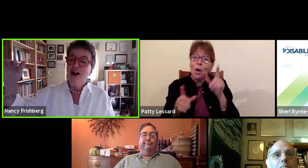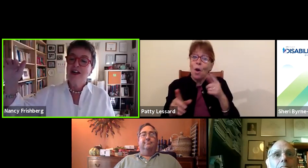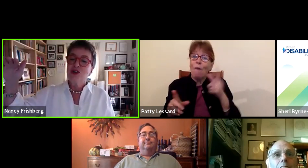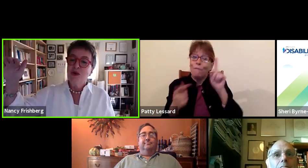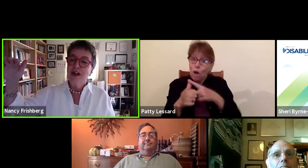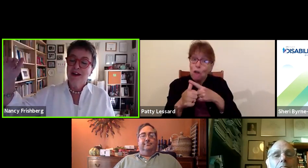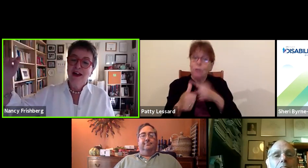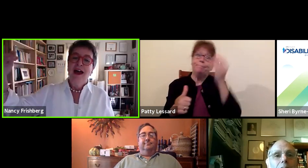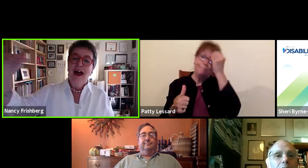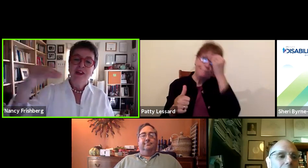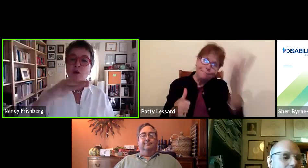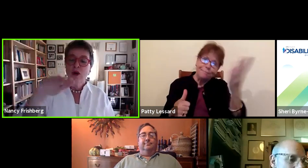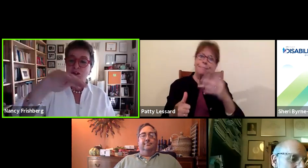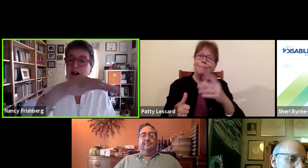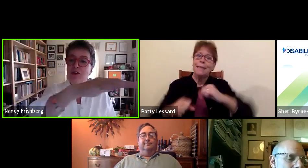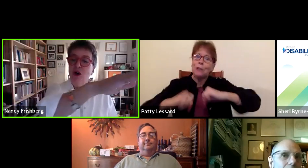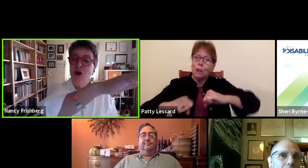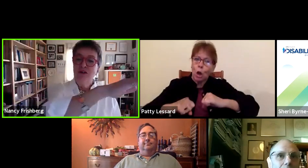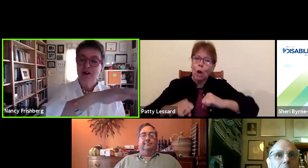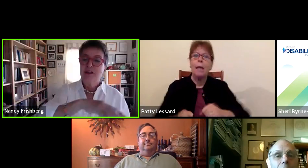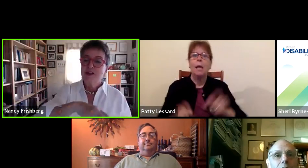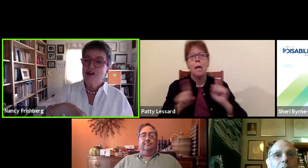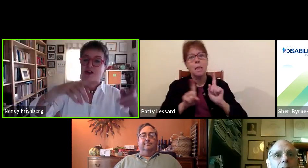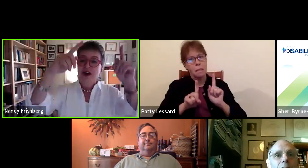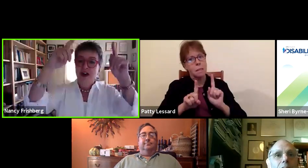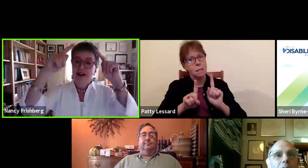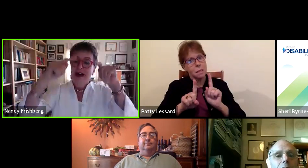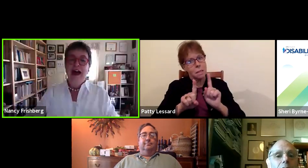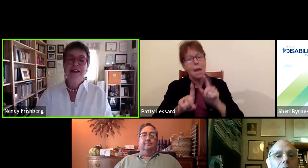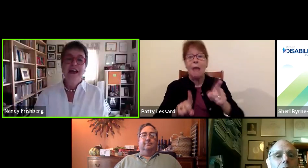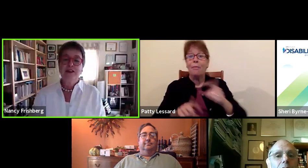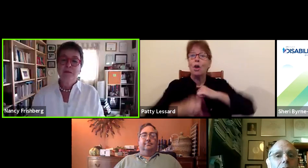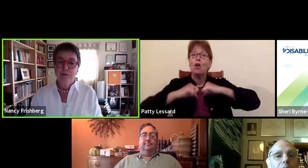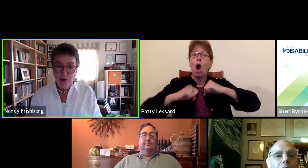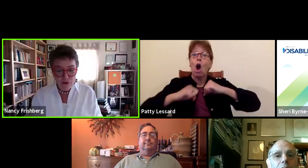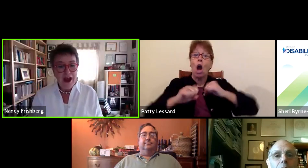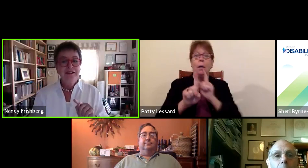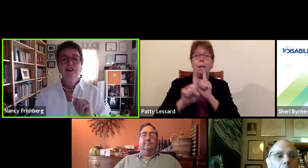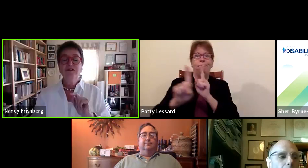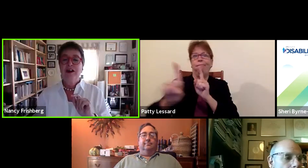We have another friend who's come to BayCHI several time, but I think he feels like it's a pain in